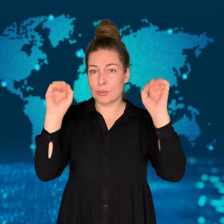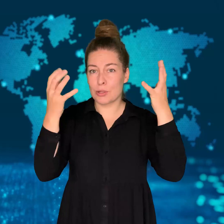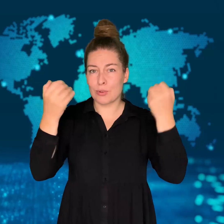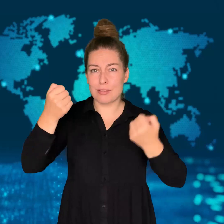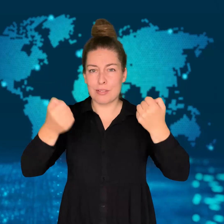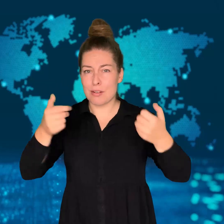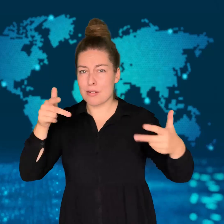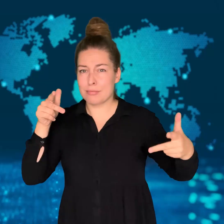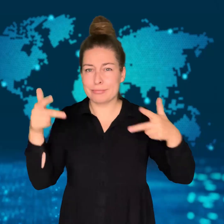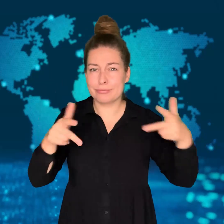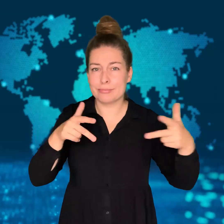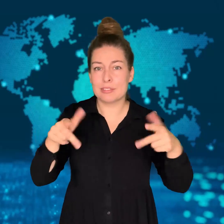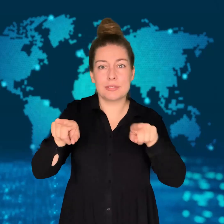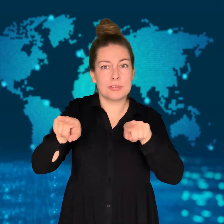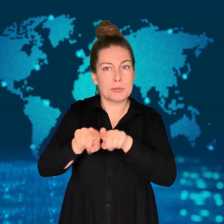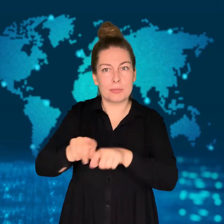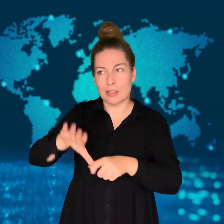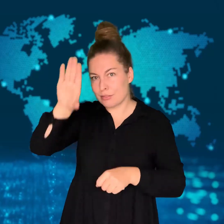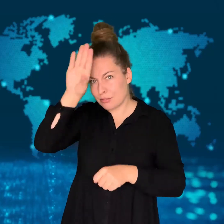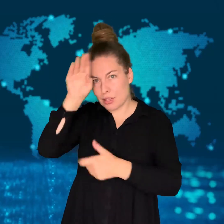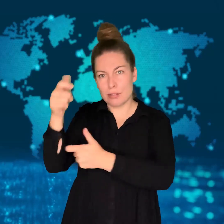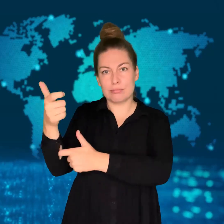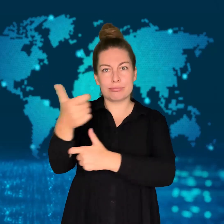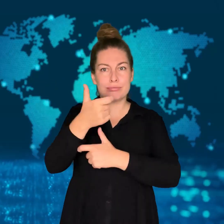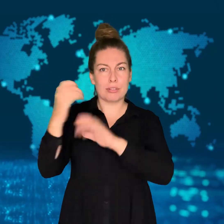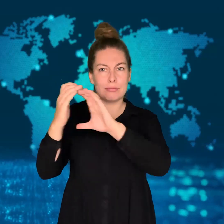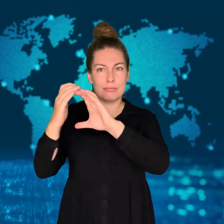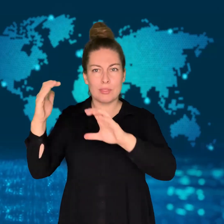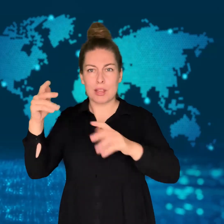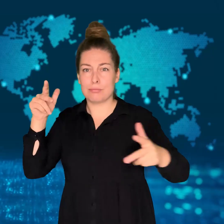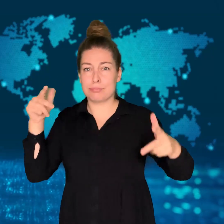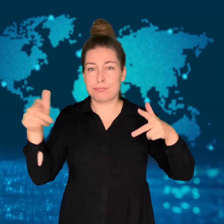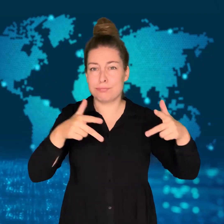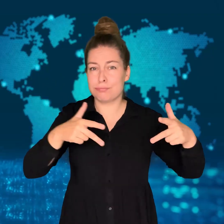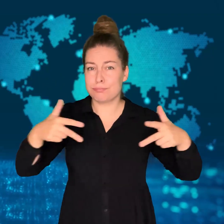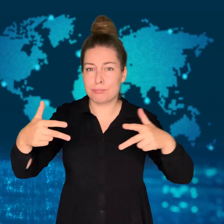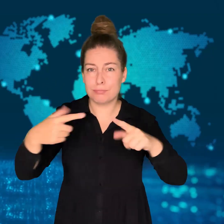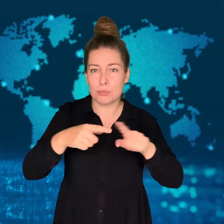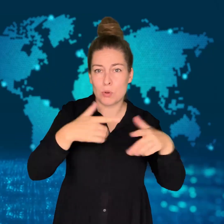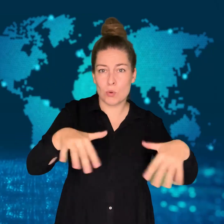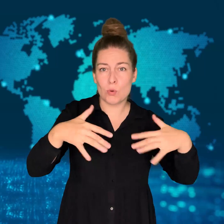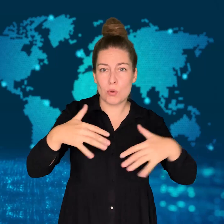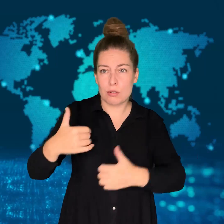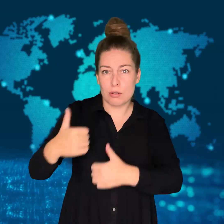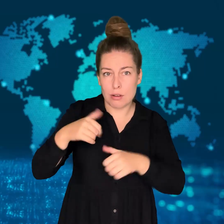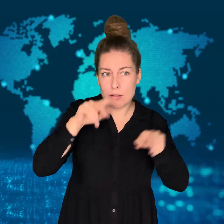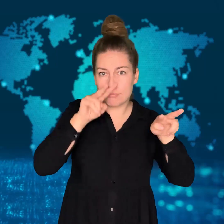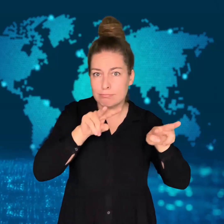including closing one of the citys main thoroughfares.